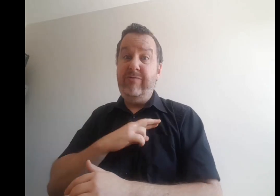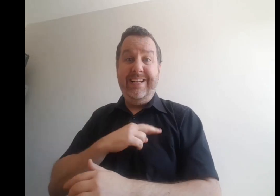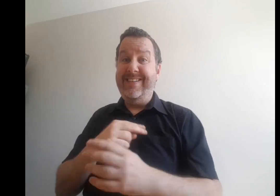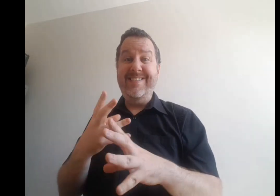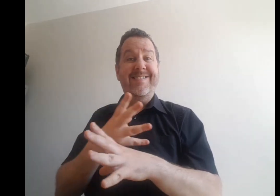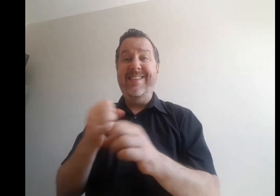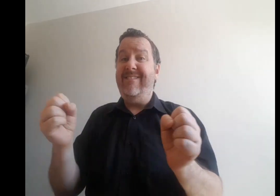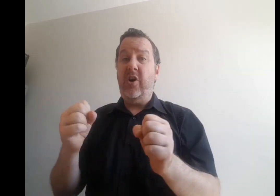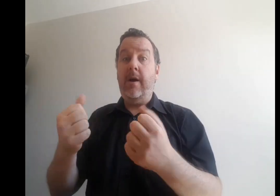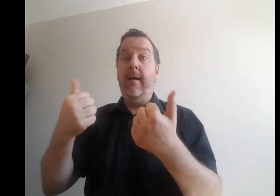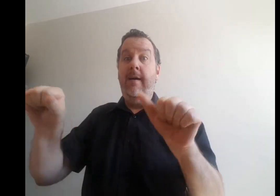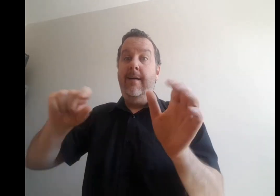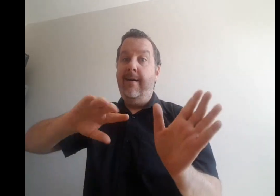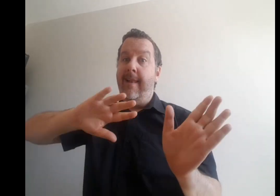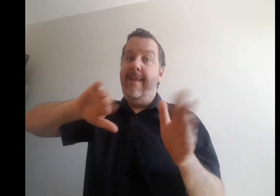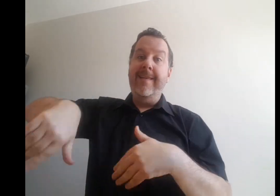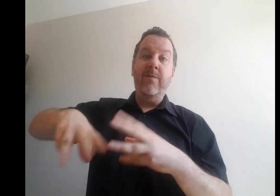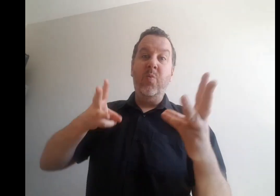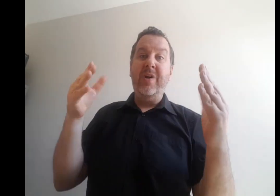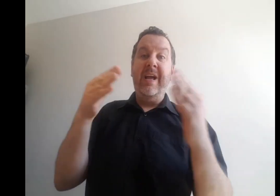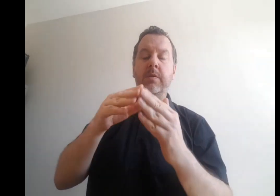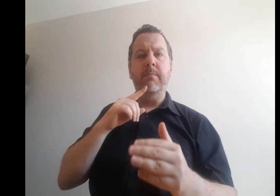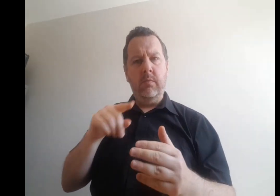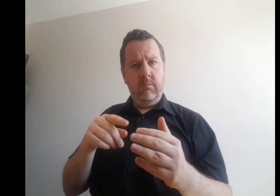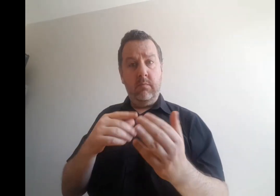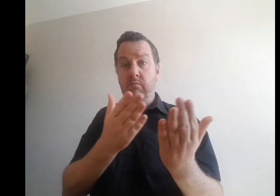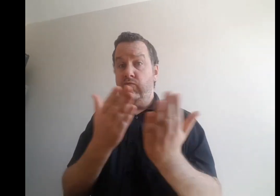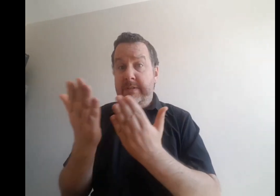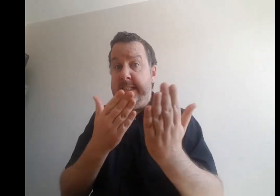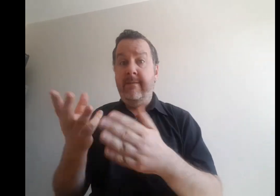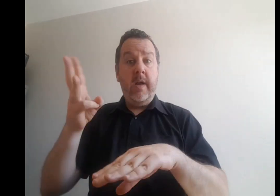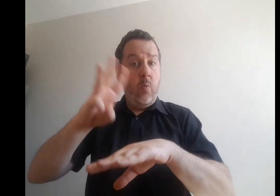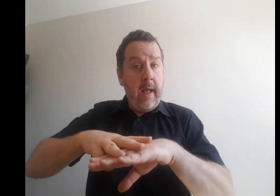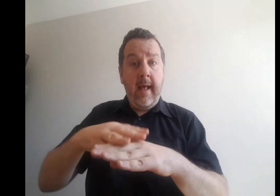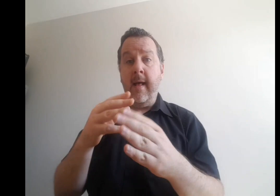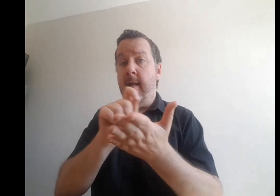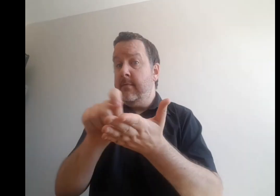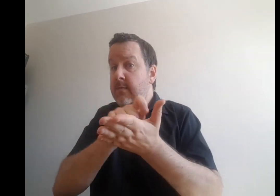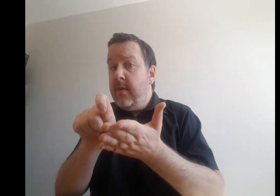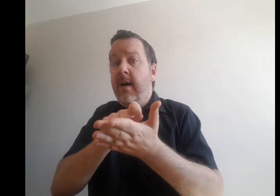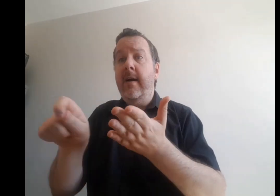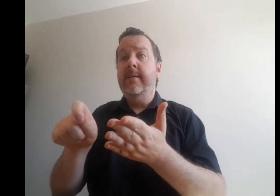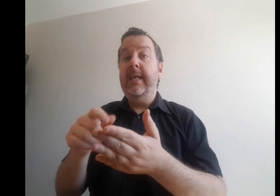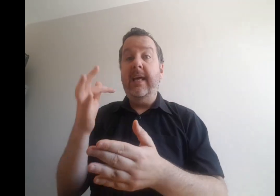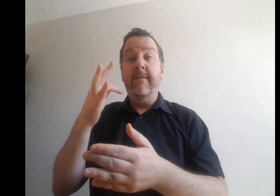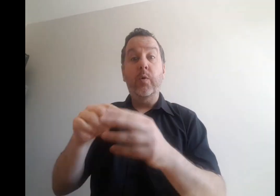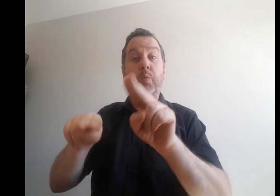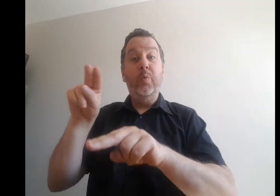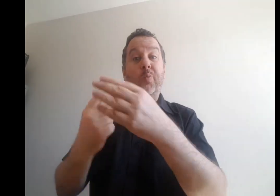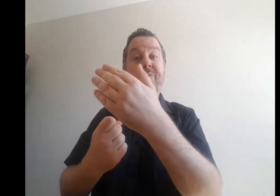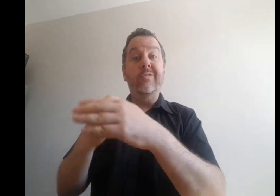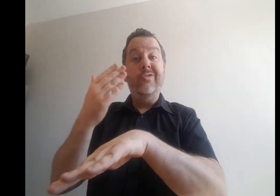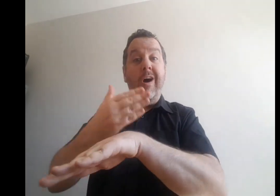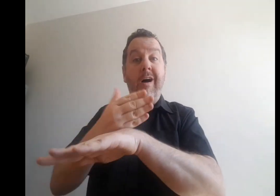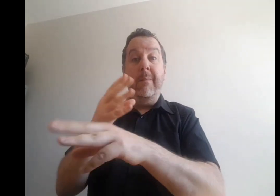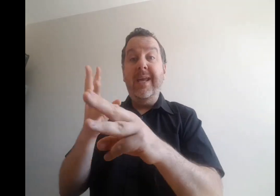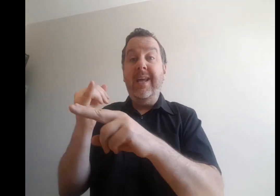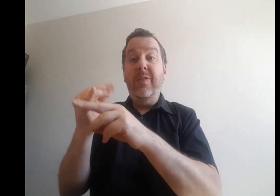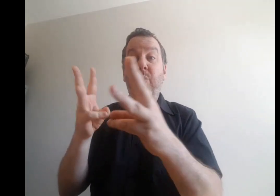But again, she was very literate. She applied for workhouse jobs, which was received with the same kind of derision from the Guardians;